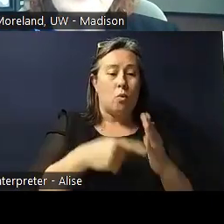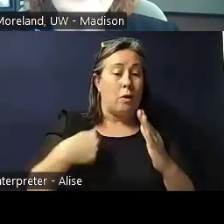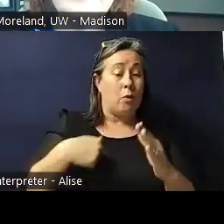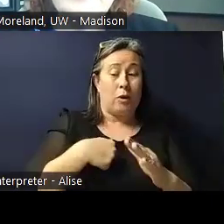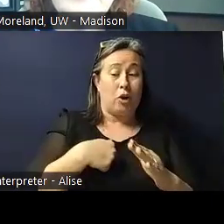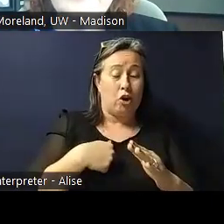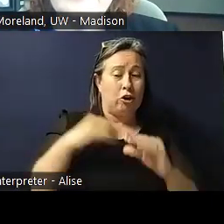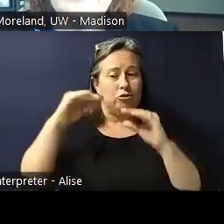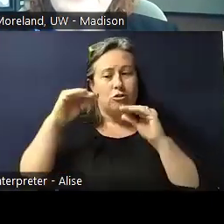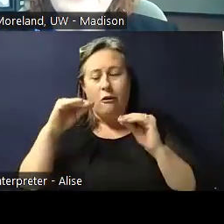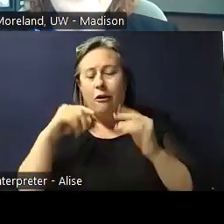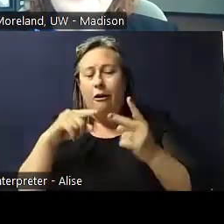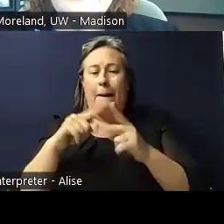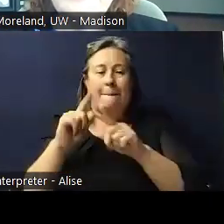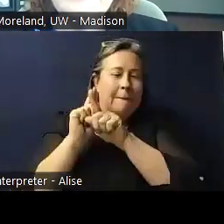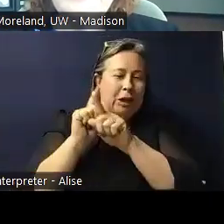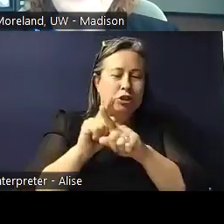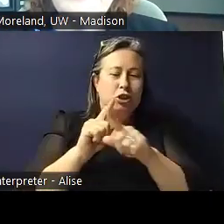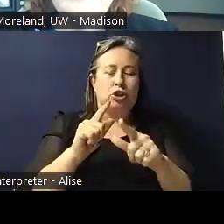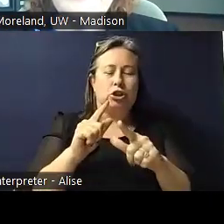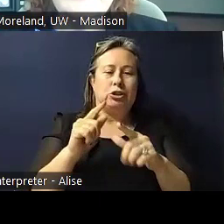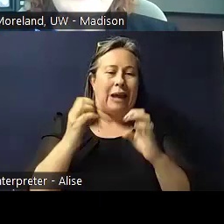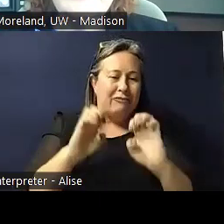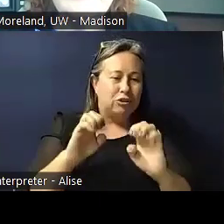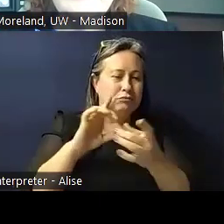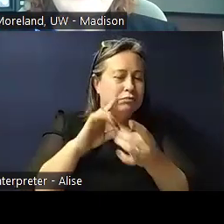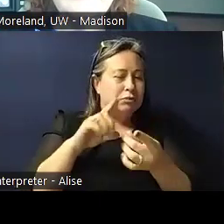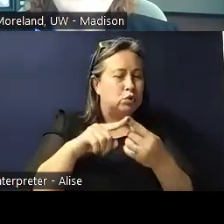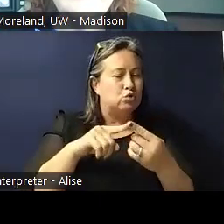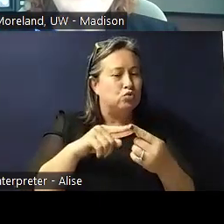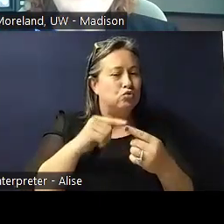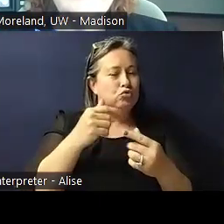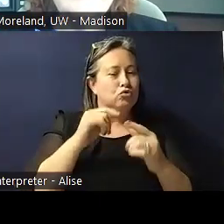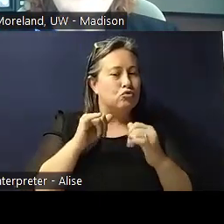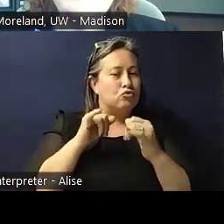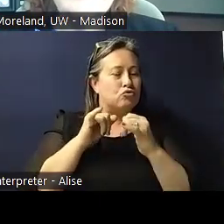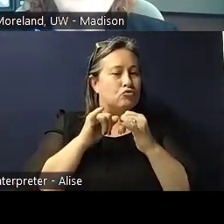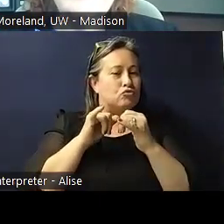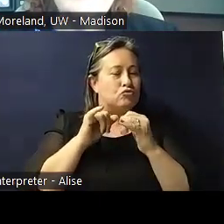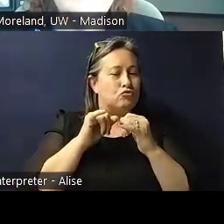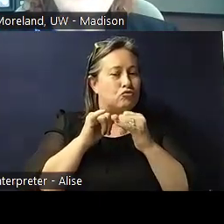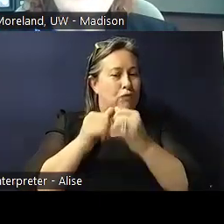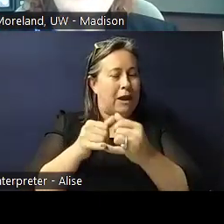and all of the other efforts about grant-writing is how to find requests for proposals,